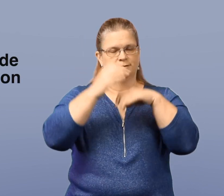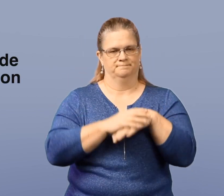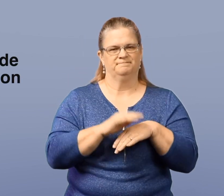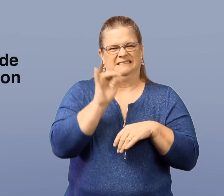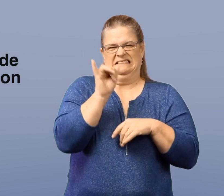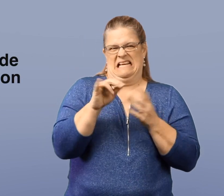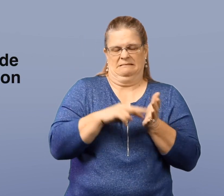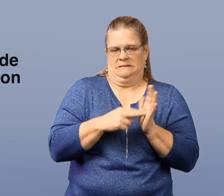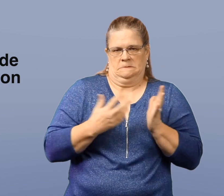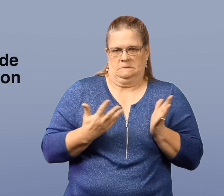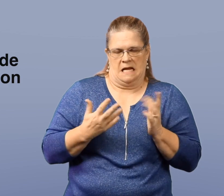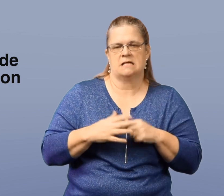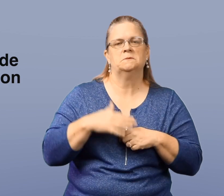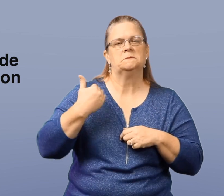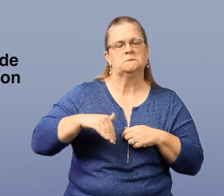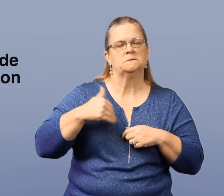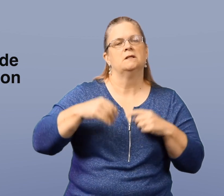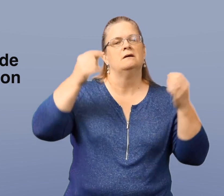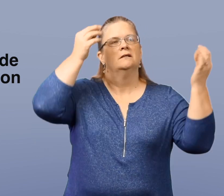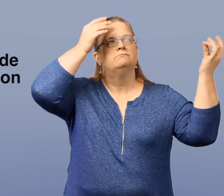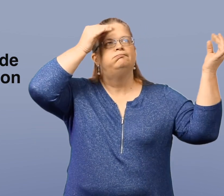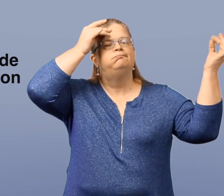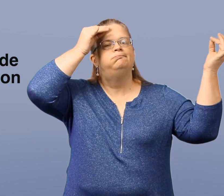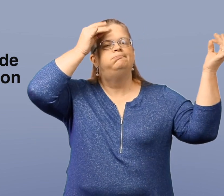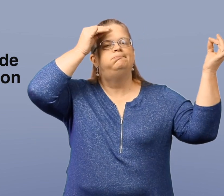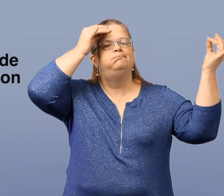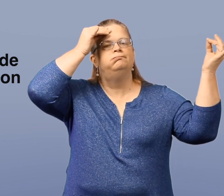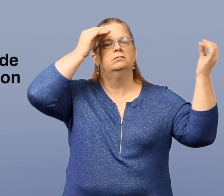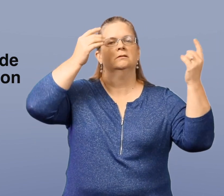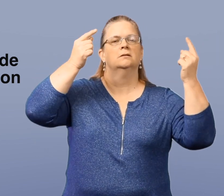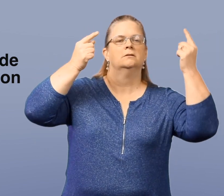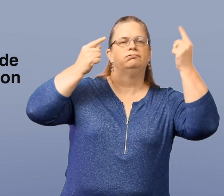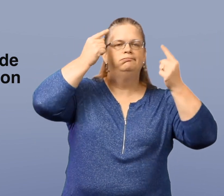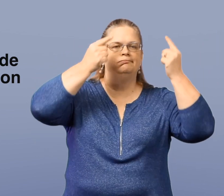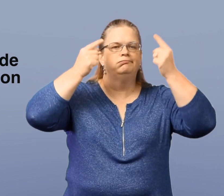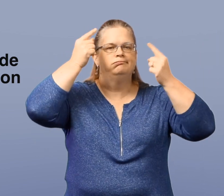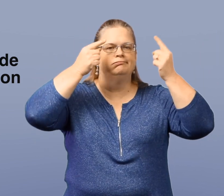Suicidal ideation is thinking about, considering,